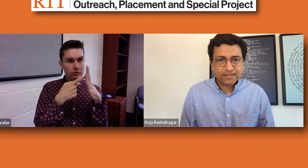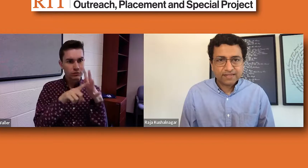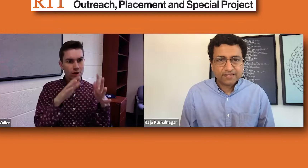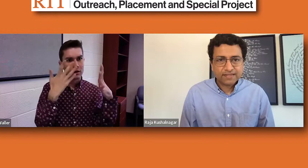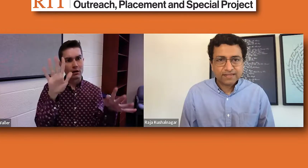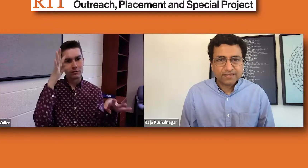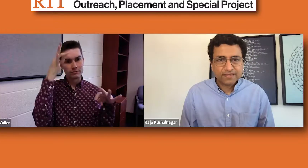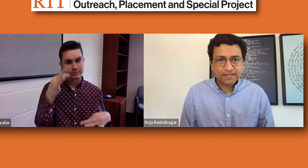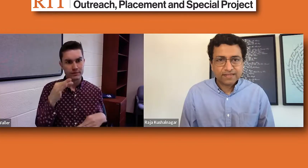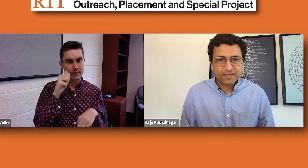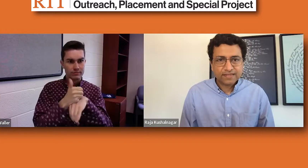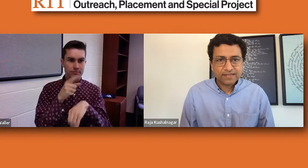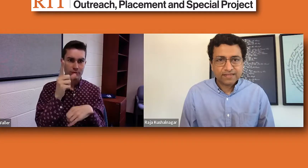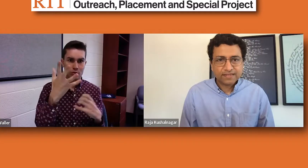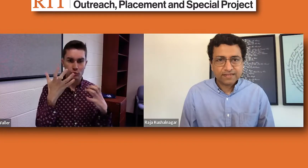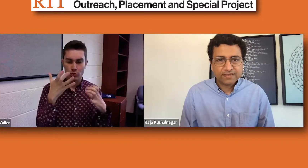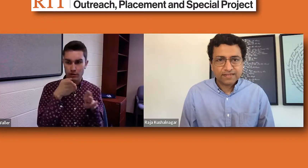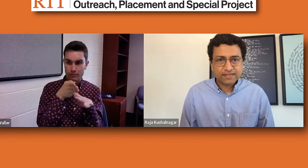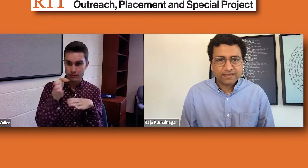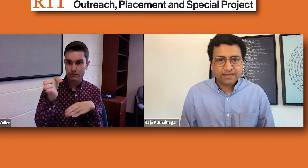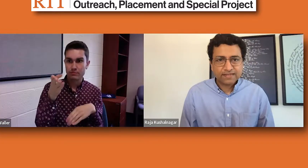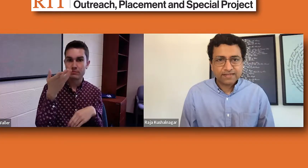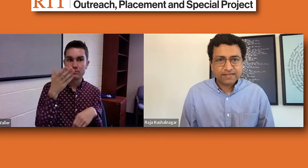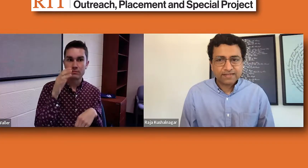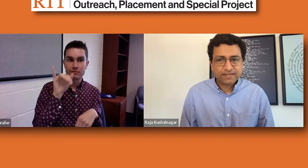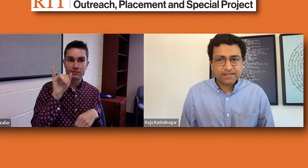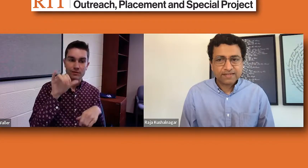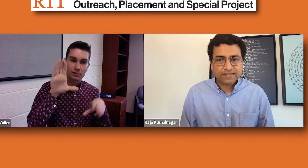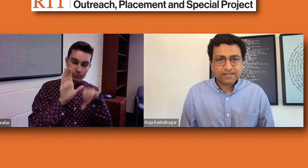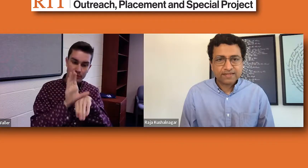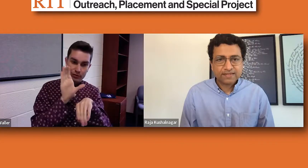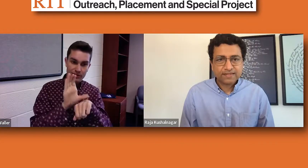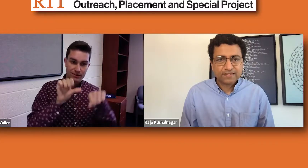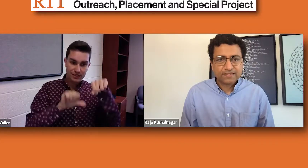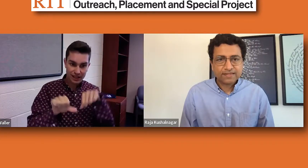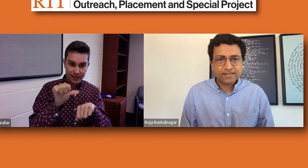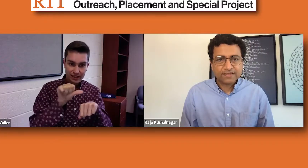Wonderful. So you got to college,